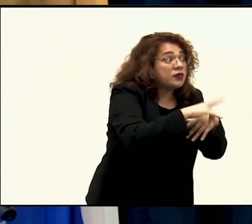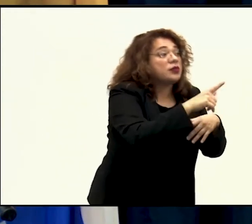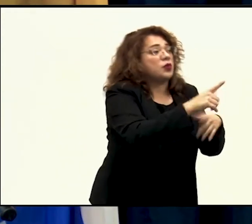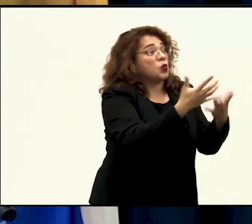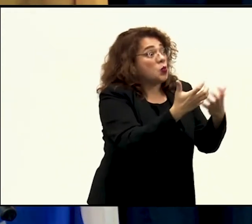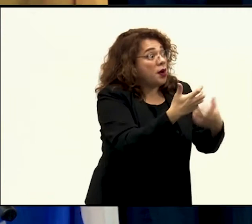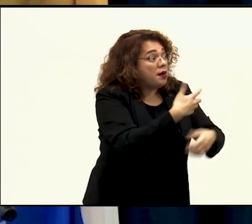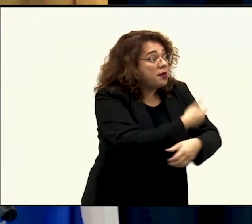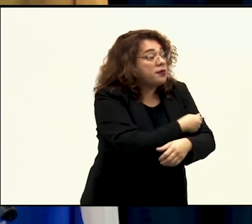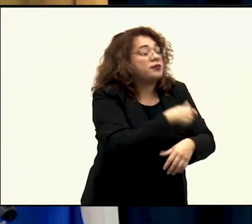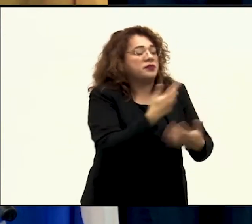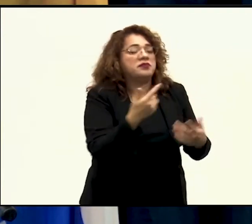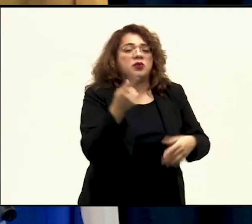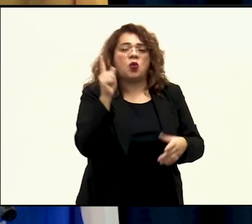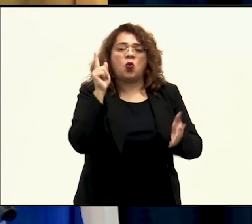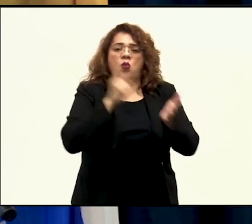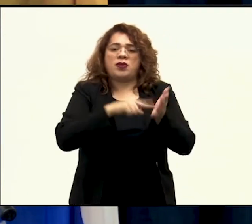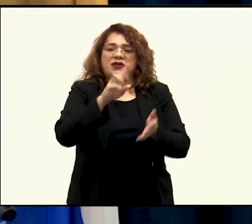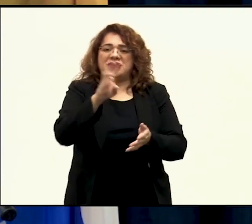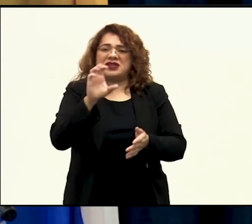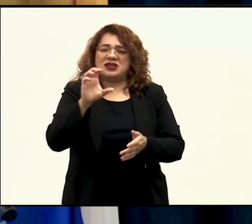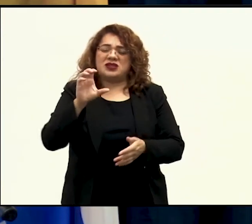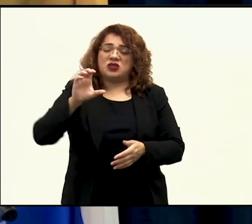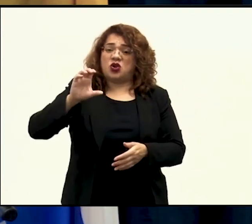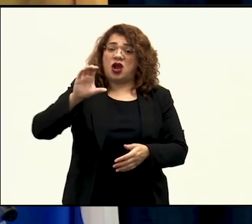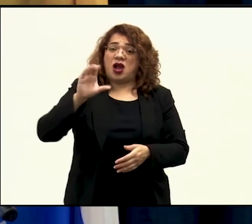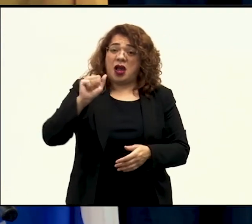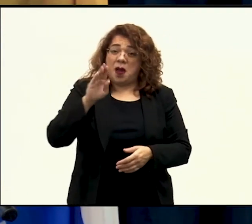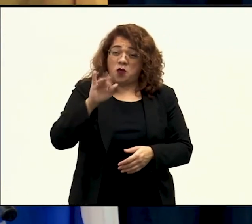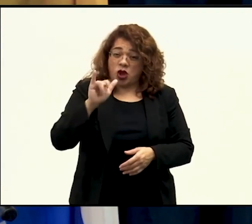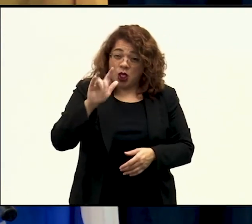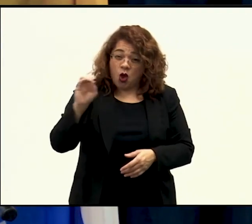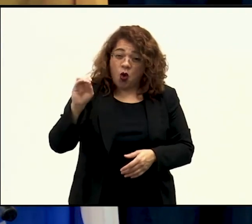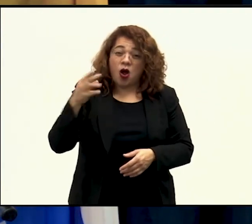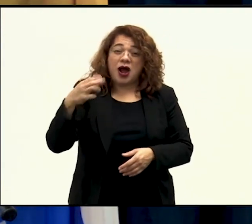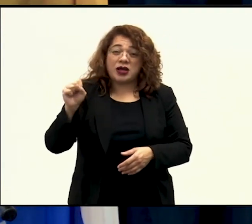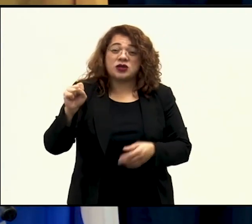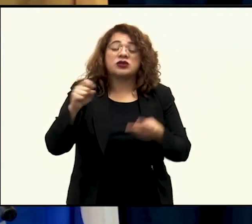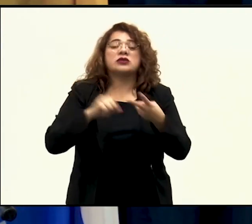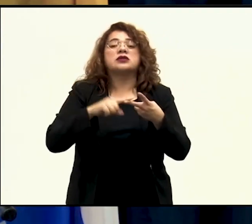We've done about 1600 at Cabrillo high school, 1400 at Houghton park, 1200 MacArthur, and